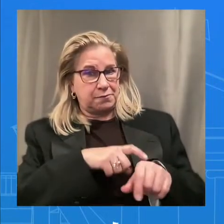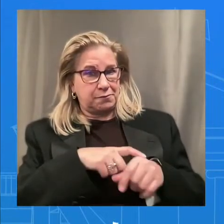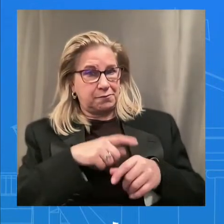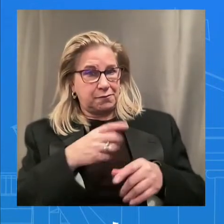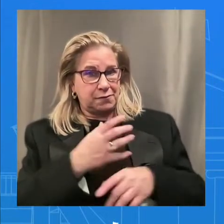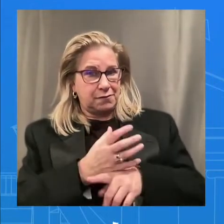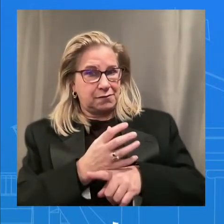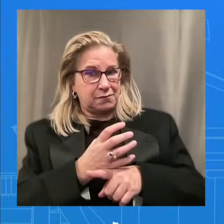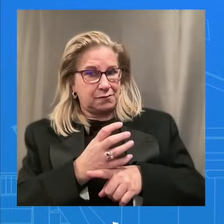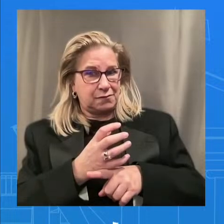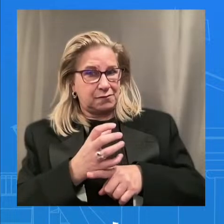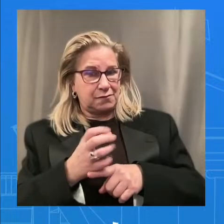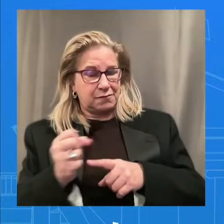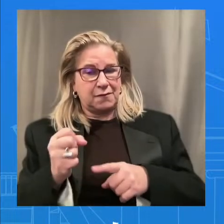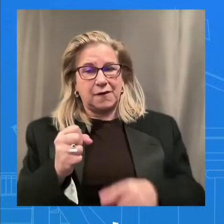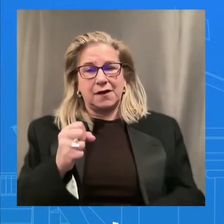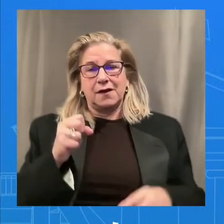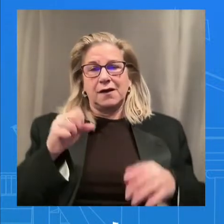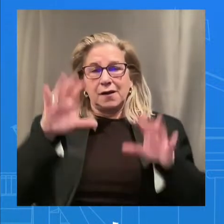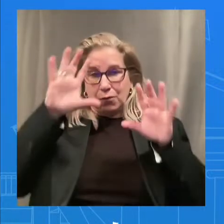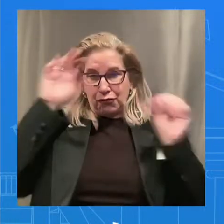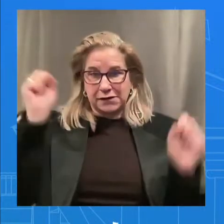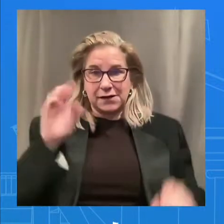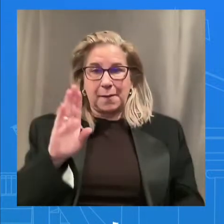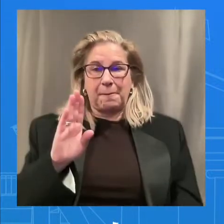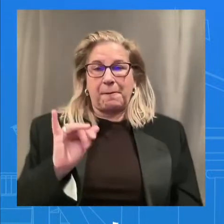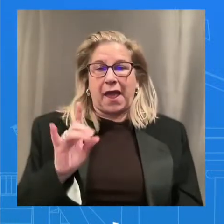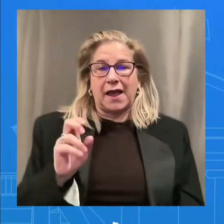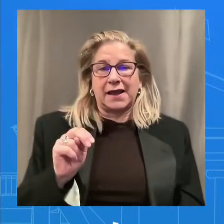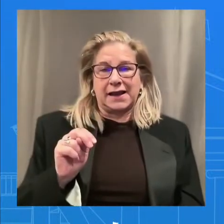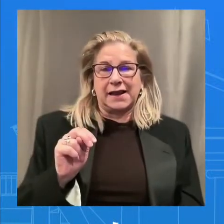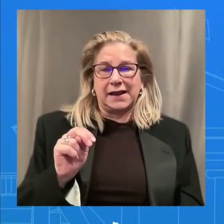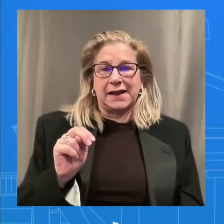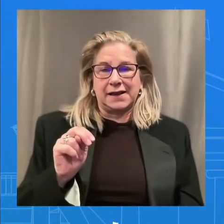President Joe Biden, who is obviously the president and the leader of the Democratic Party.